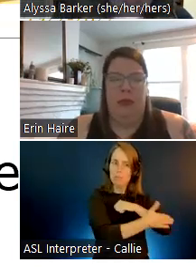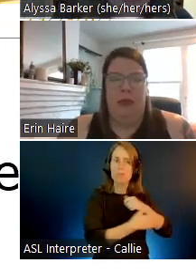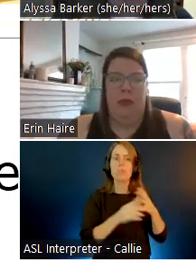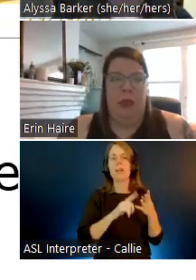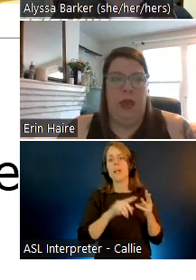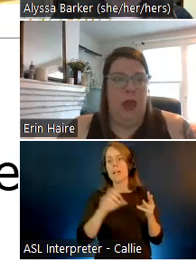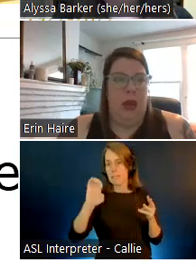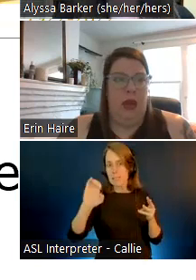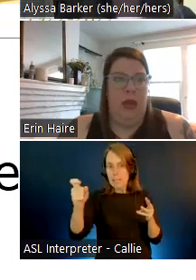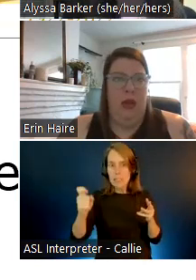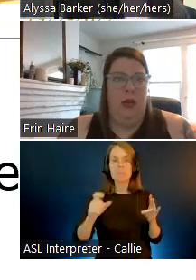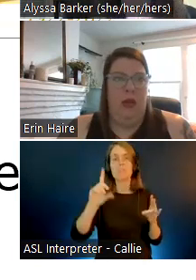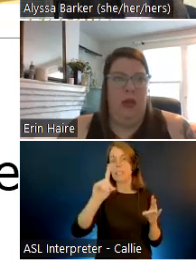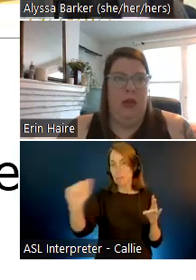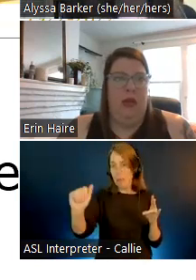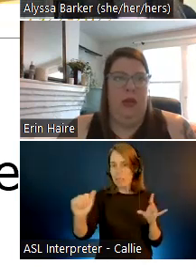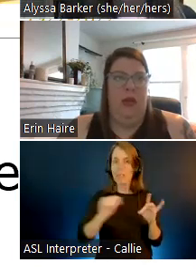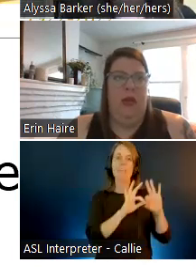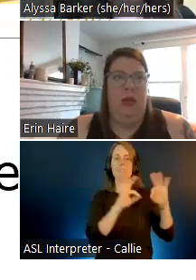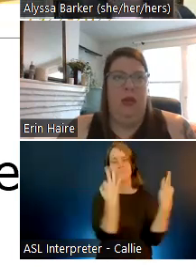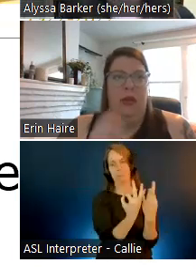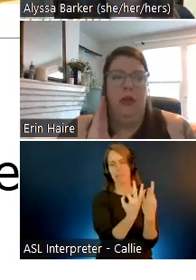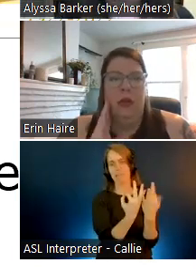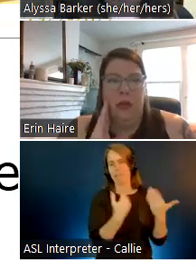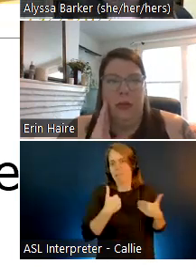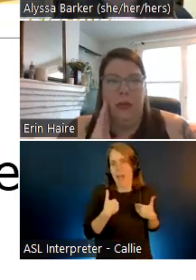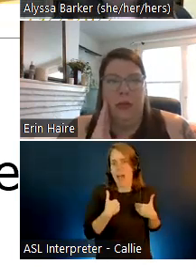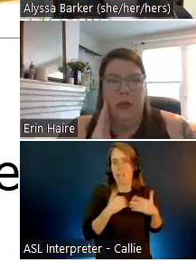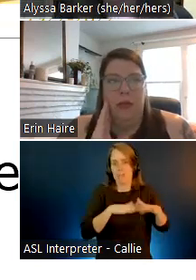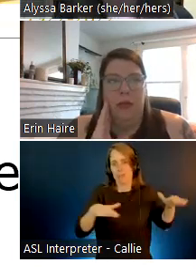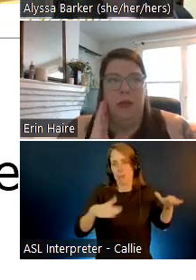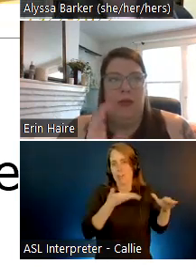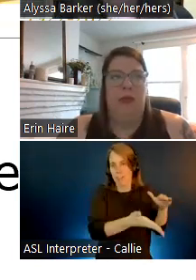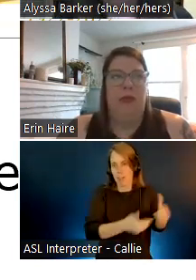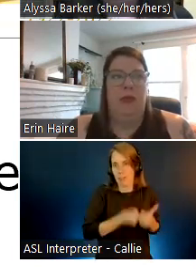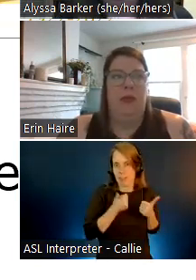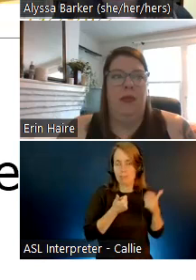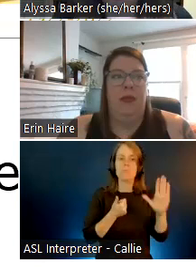the law was last officially amended in 1995 to add an exemption for that familial status